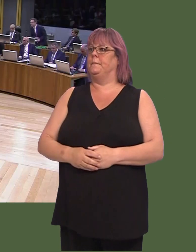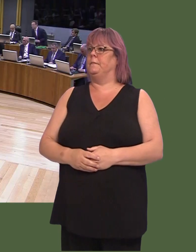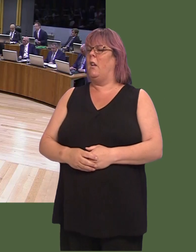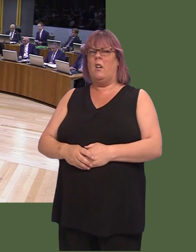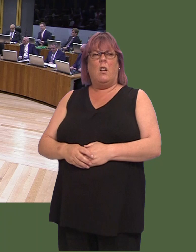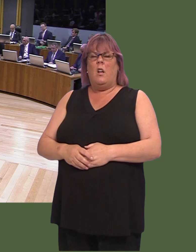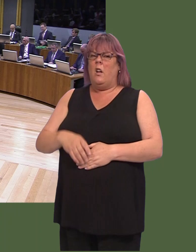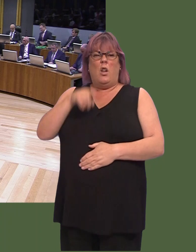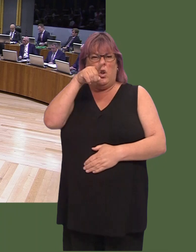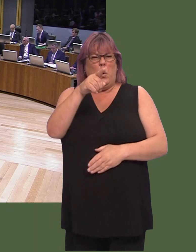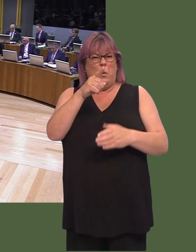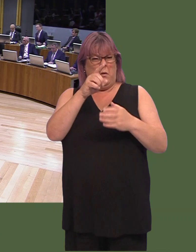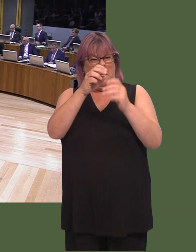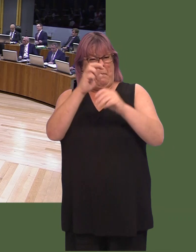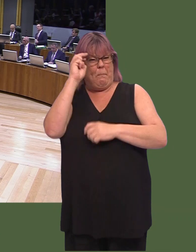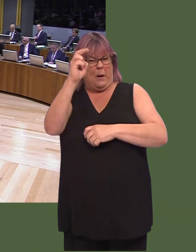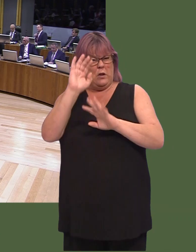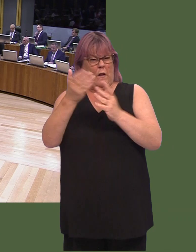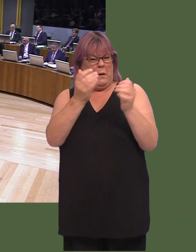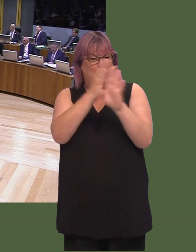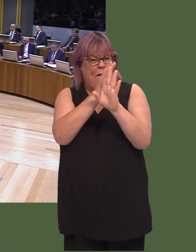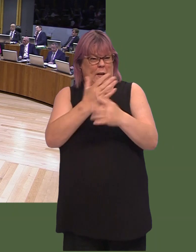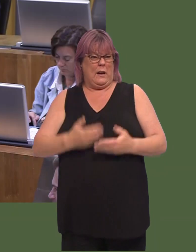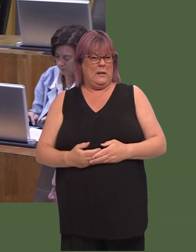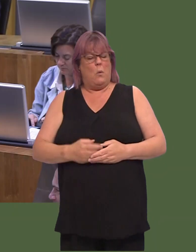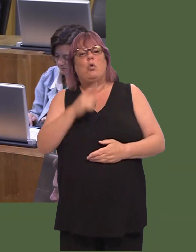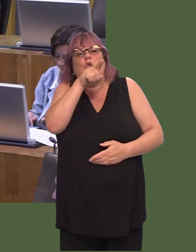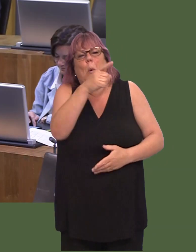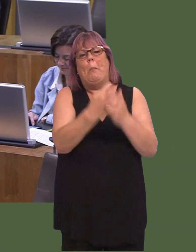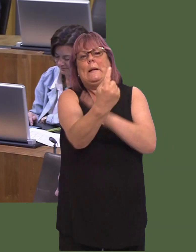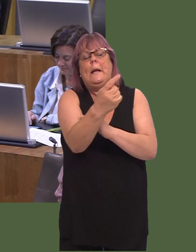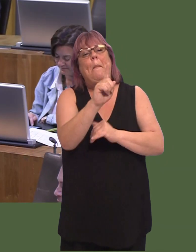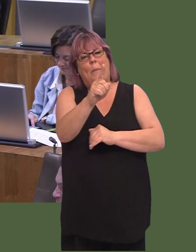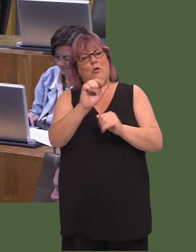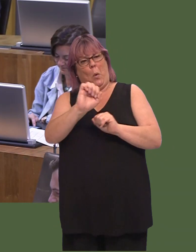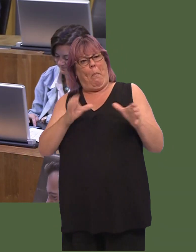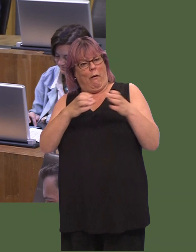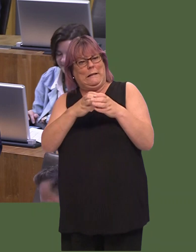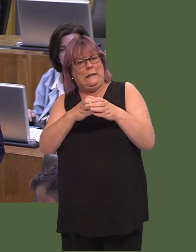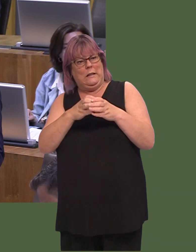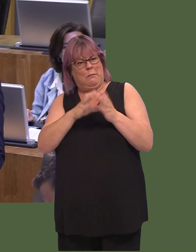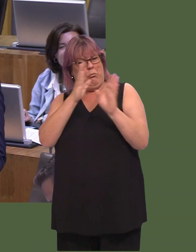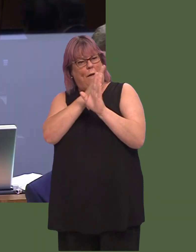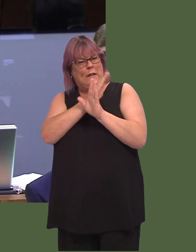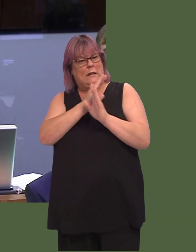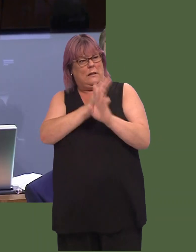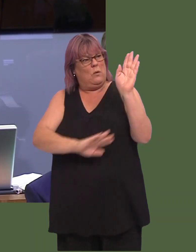Carwyn Jones AM: You privatised the buses. [Interruption.] Well, not him personally, but his party and said it would be marvellous and that there would be competition.